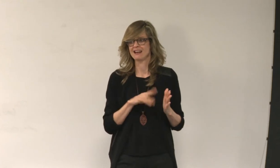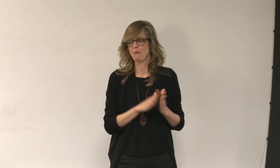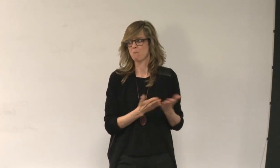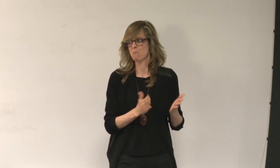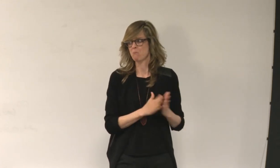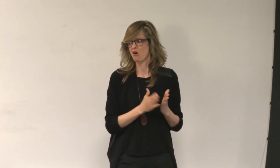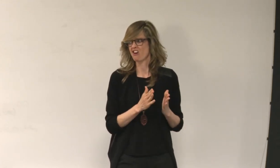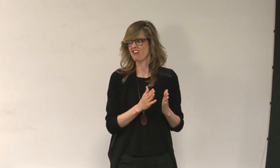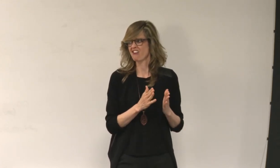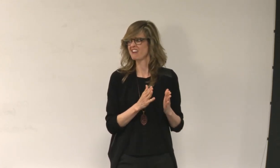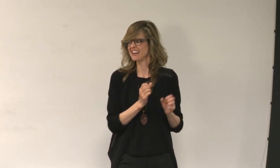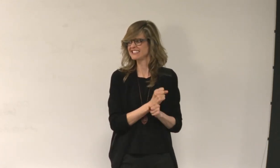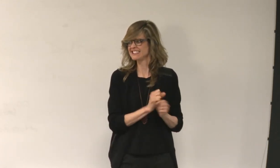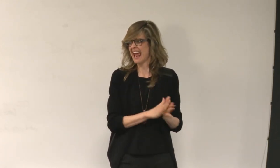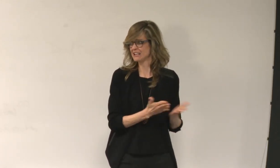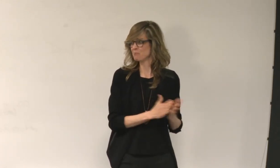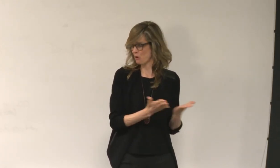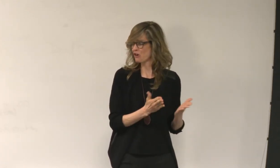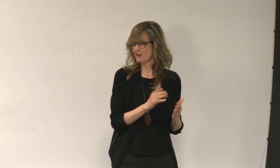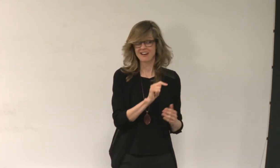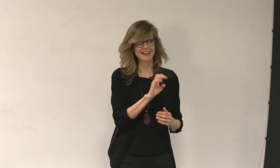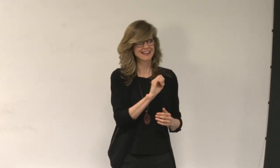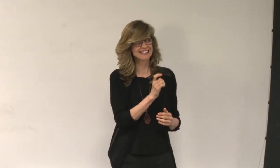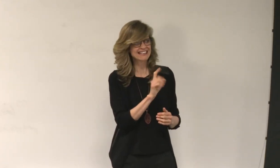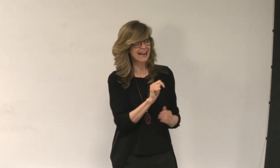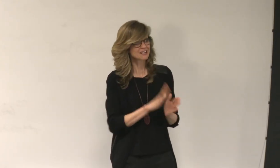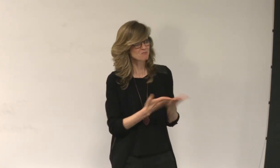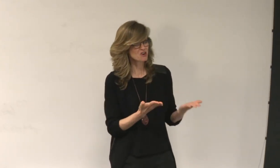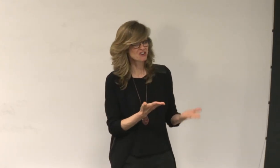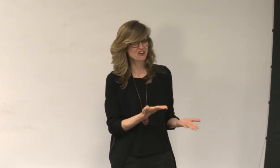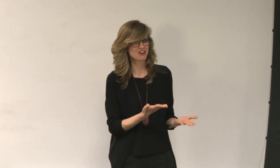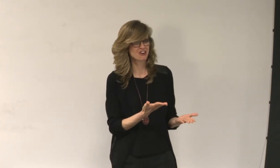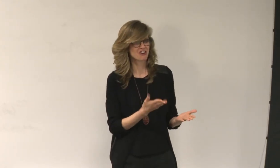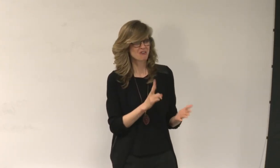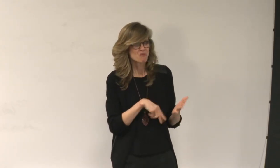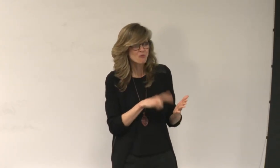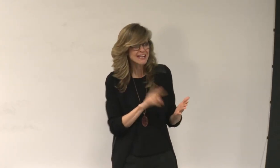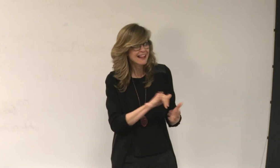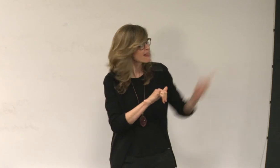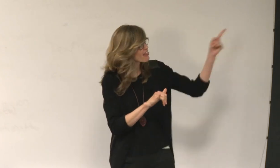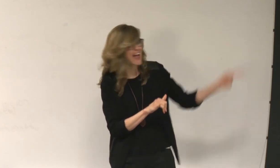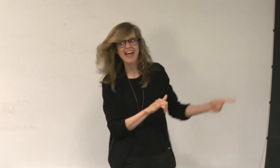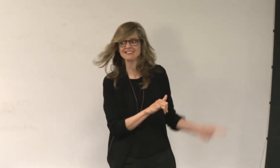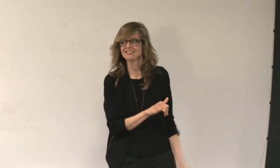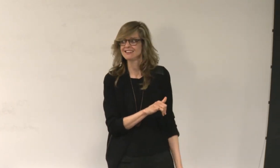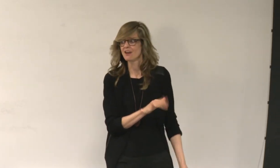BECAUSE IN ACTUALITY, NO ONE IS READING A TEXTBOOK ABOUT STATISTICS.